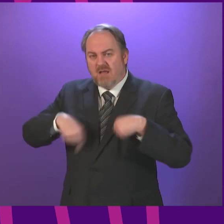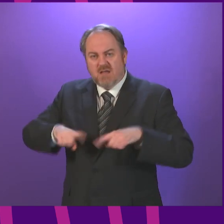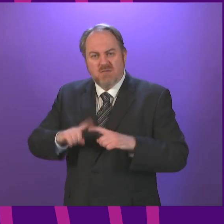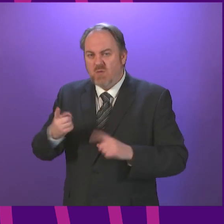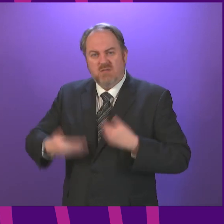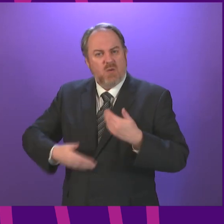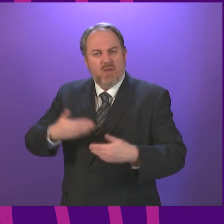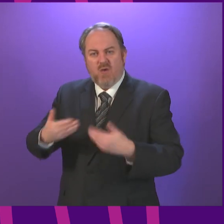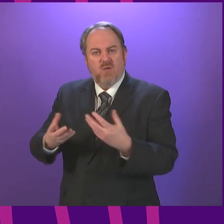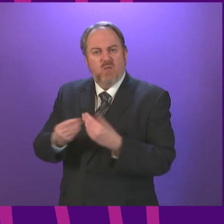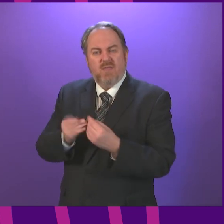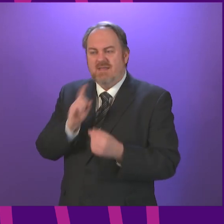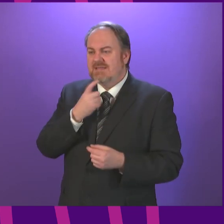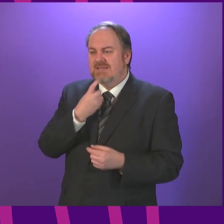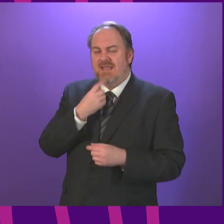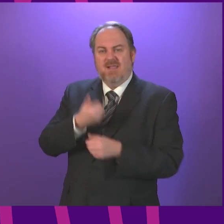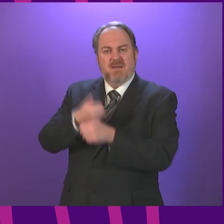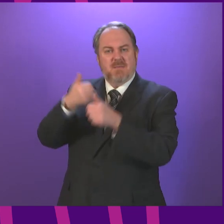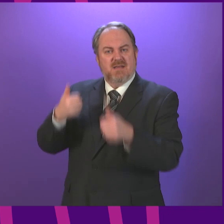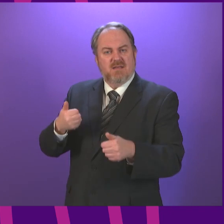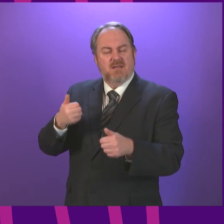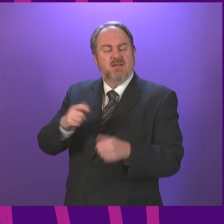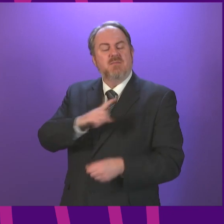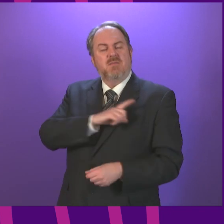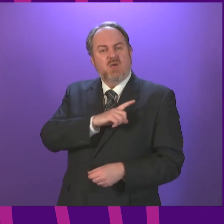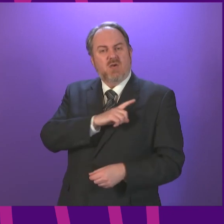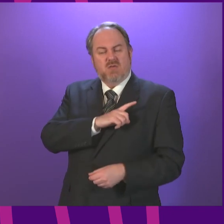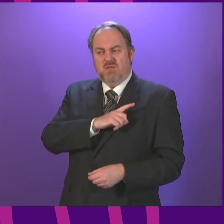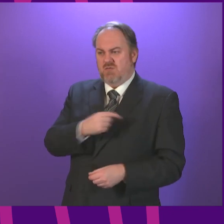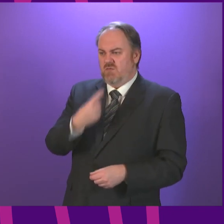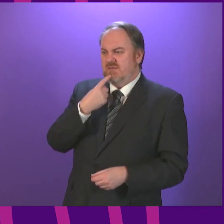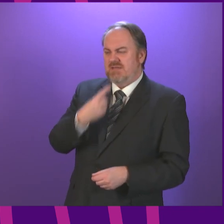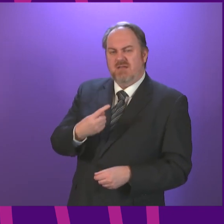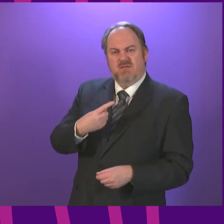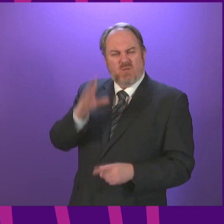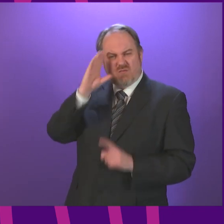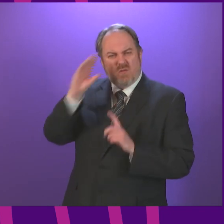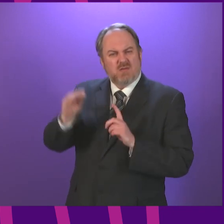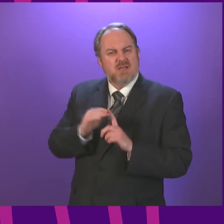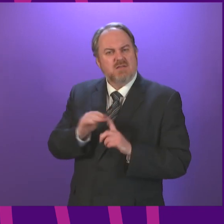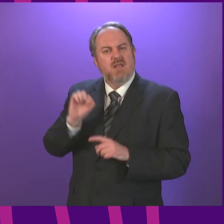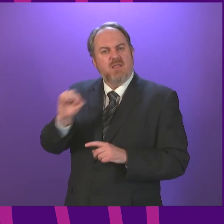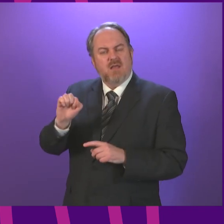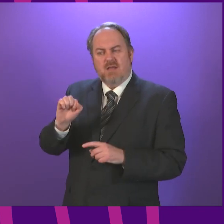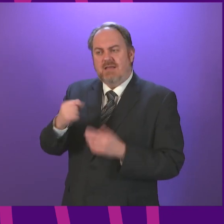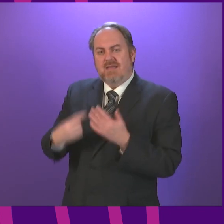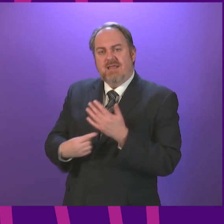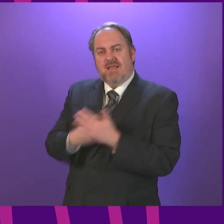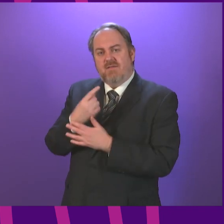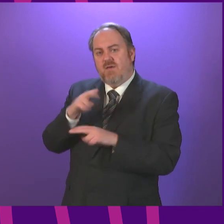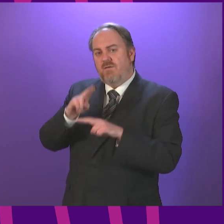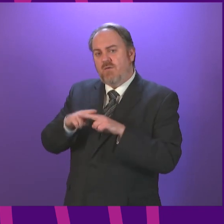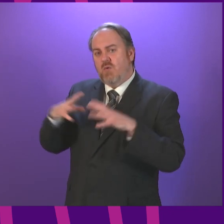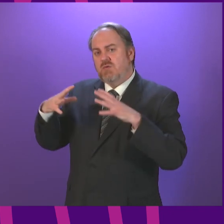The First Minister talked about the securities that the Scottish Government holds. Could she advise whether those securities could lead to the Fort William plant being taken